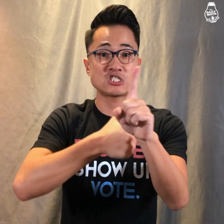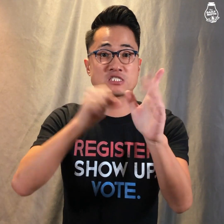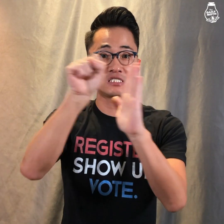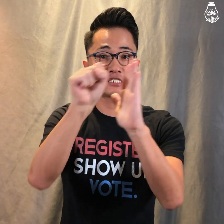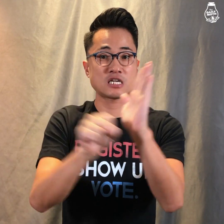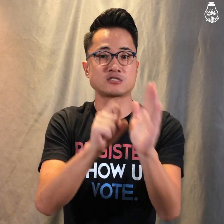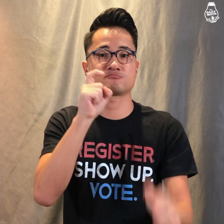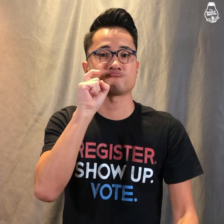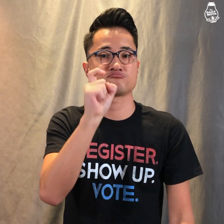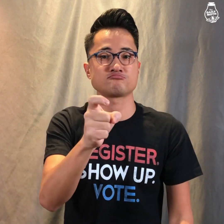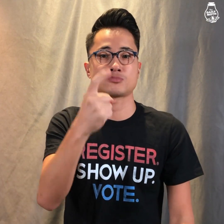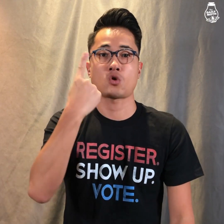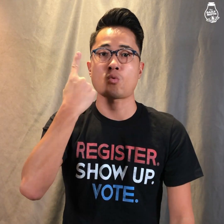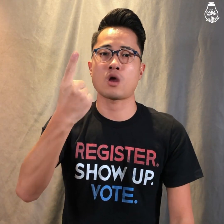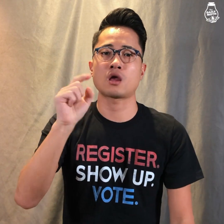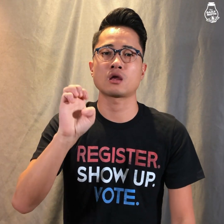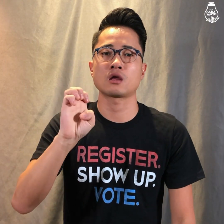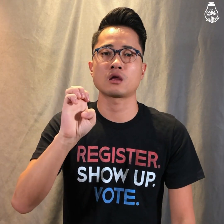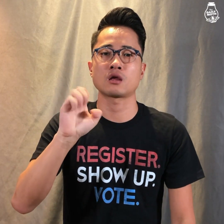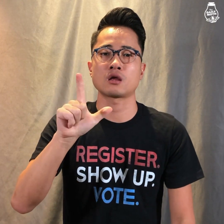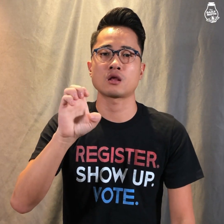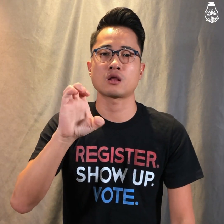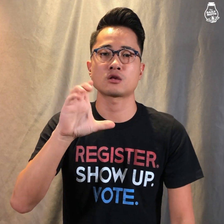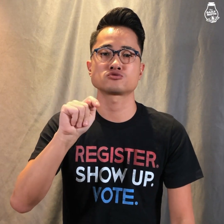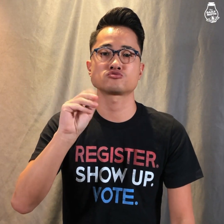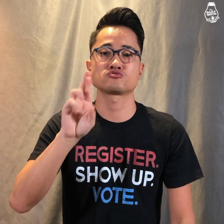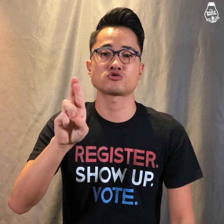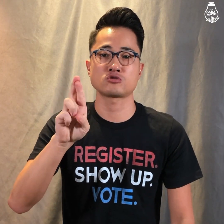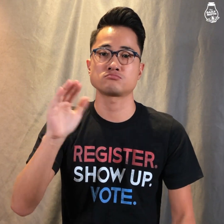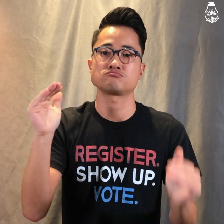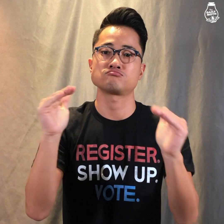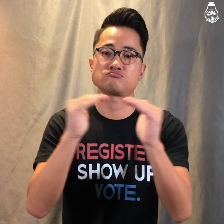Each state is allotted one elector for